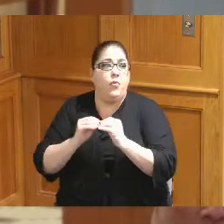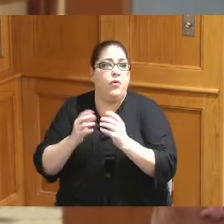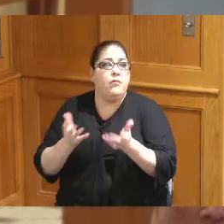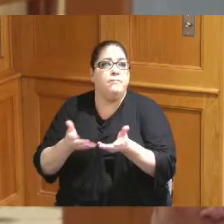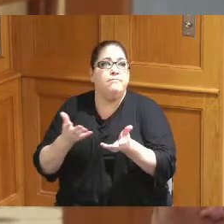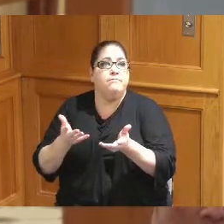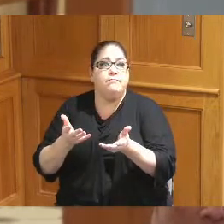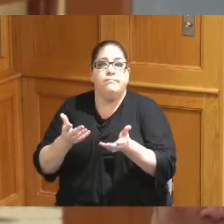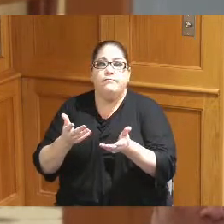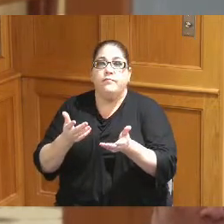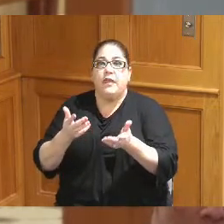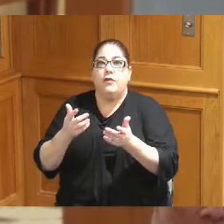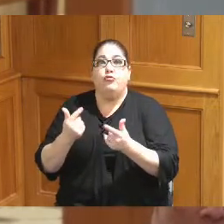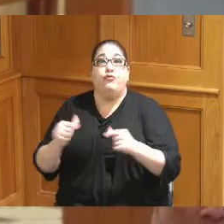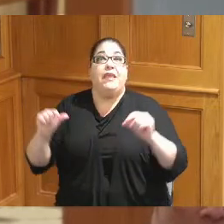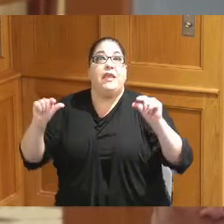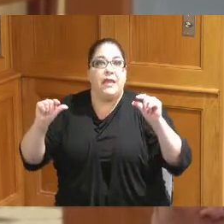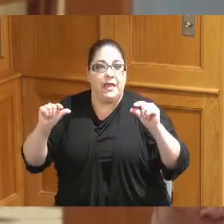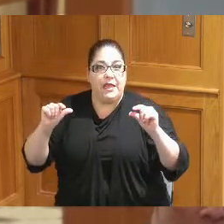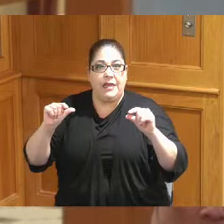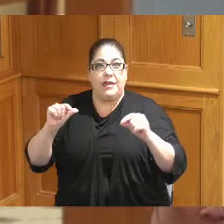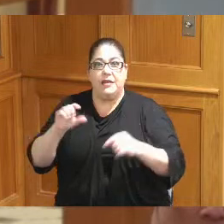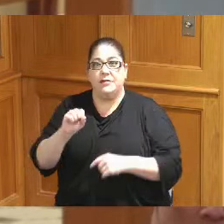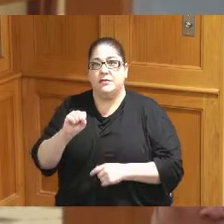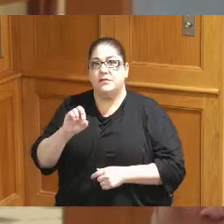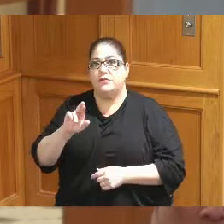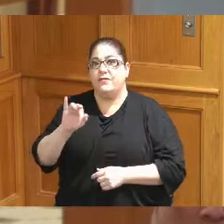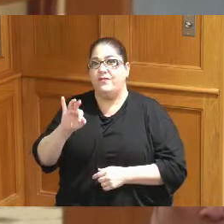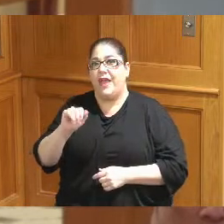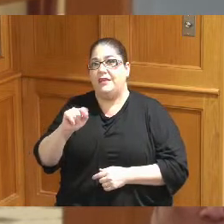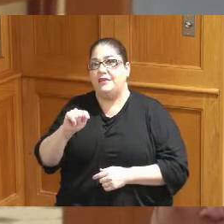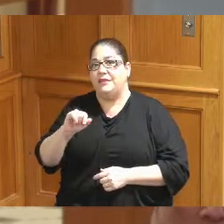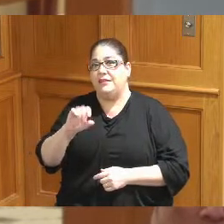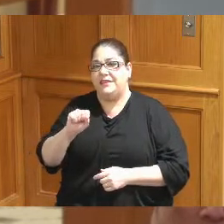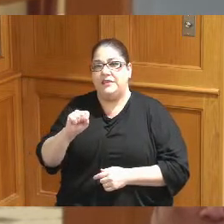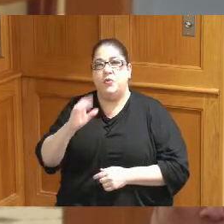the green infrastructure as far as the green surfactants and environmentally conscious everyone